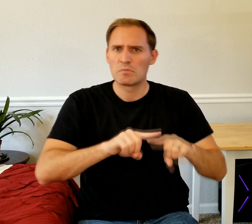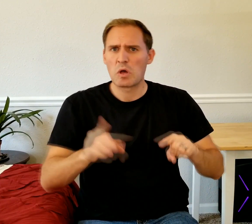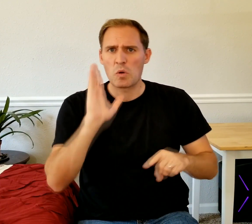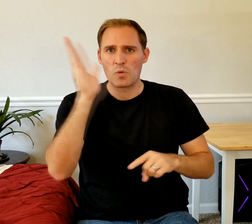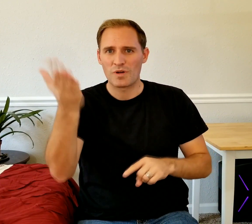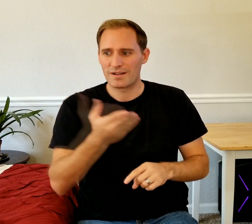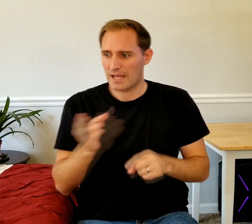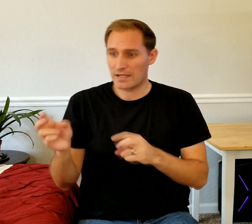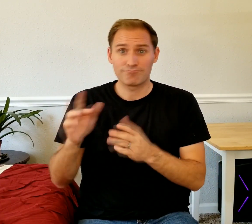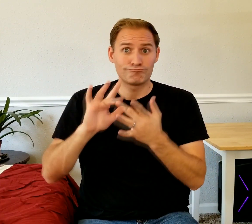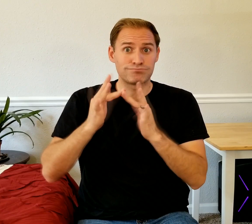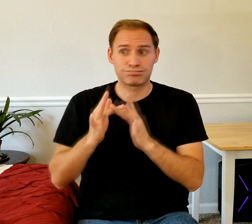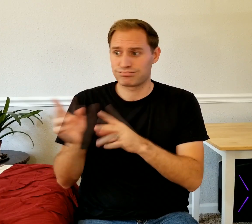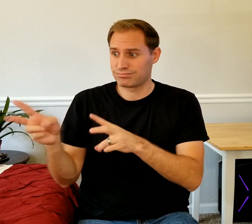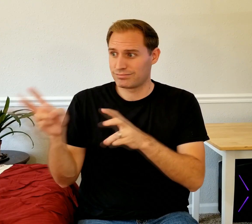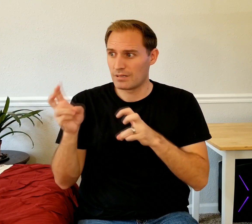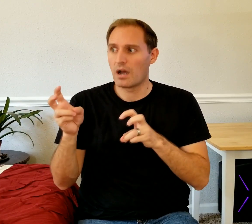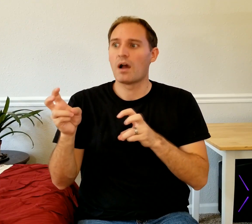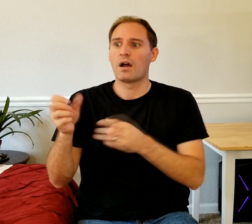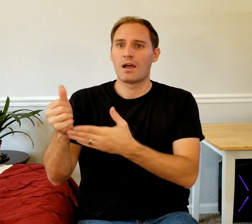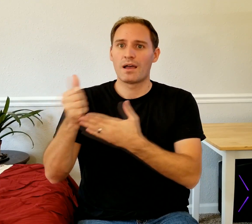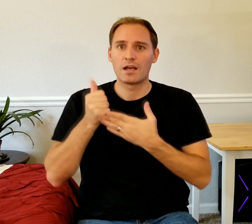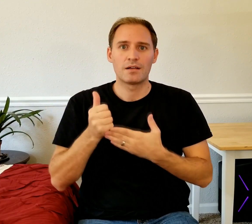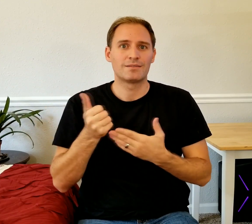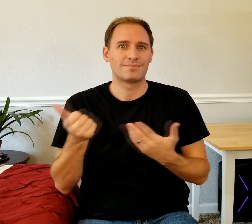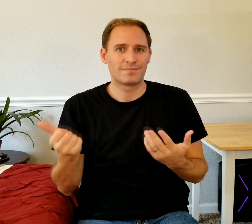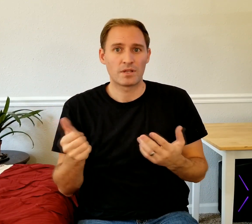share some resources that I found very useful in those fields and of course I